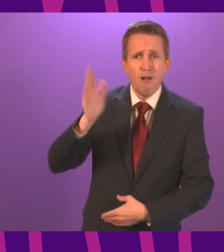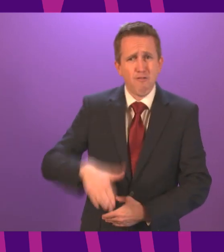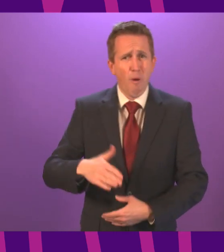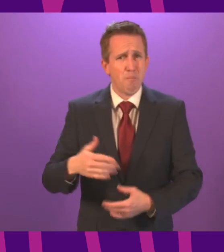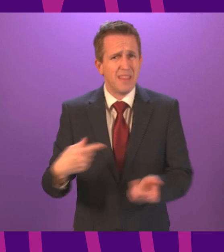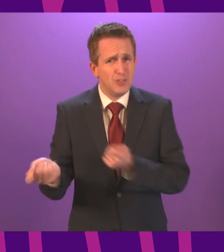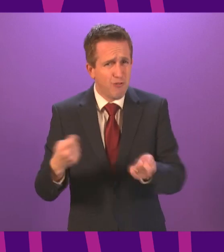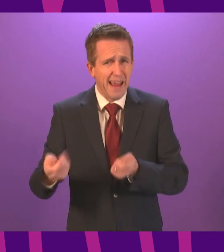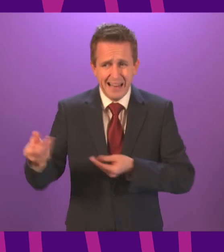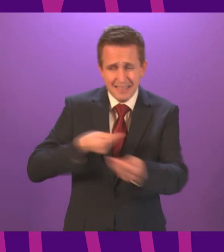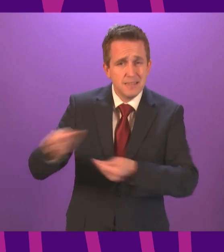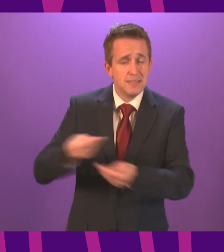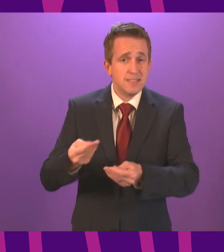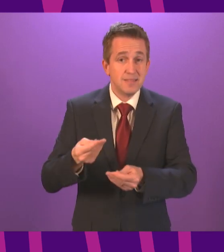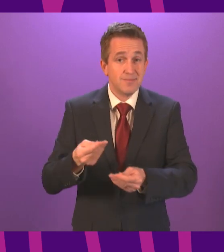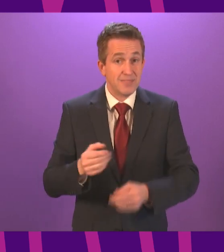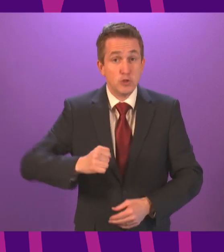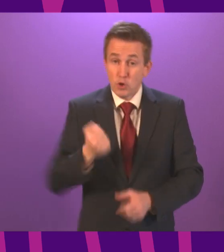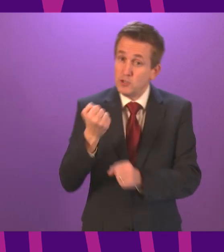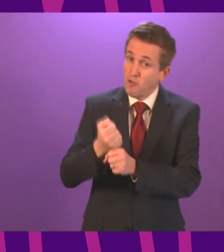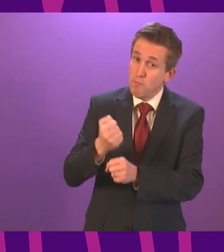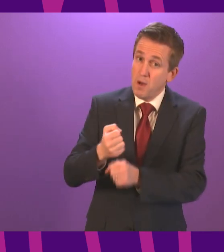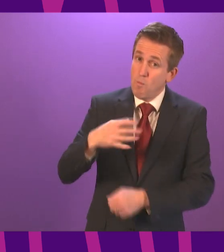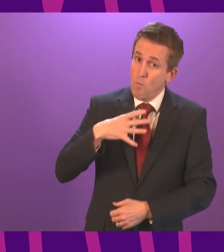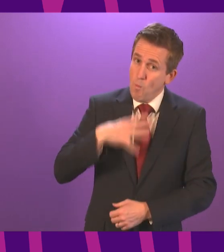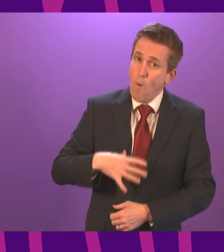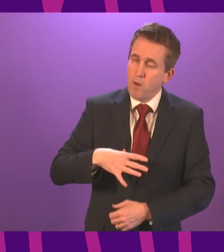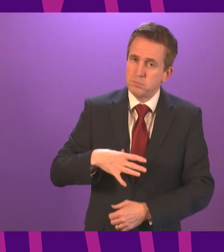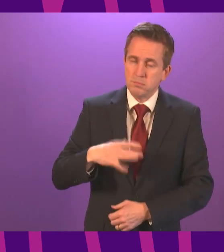The Scottish Government wants to build a high-productivity, high-wage, innovative economy in Scotland.